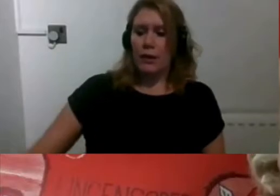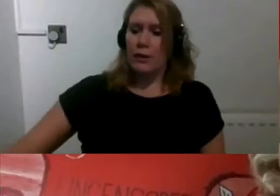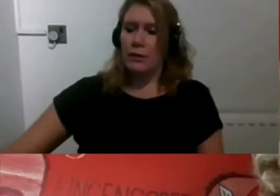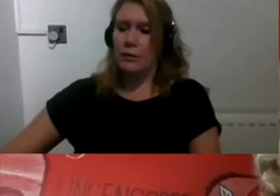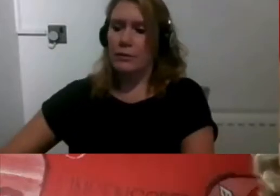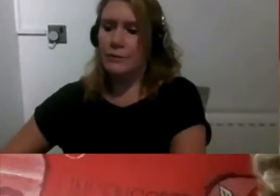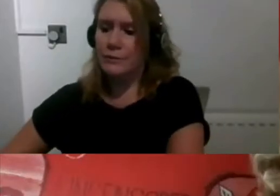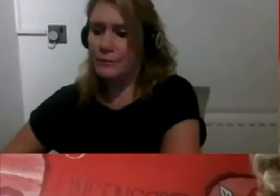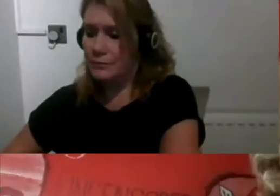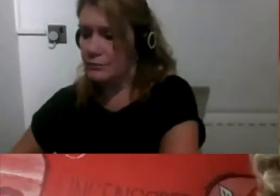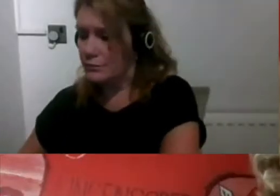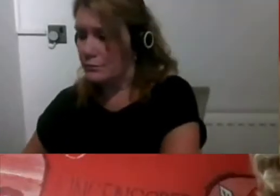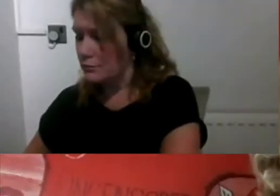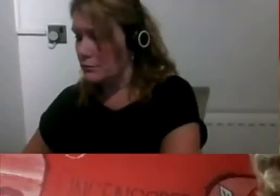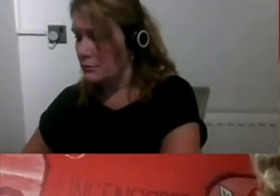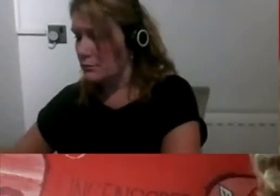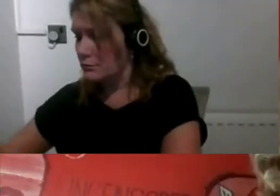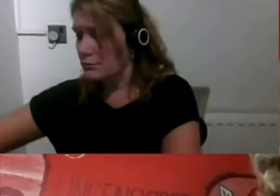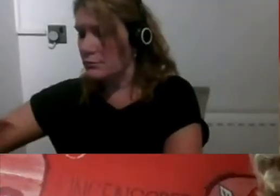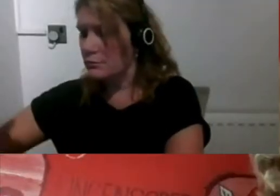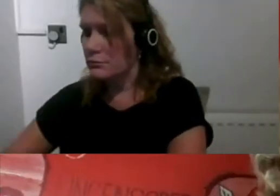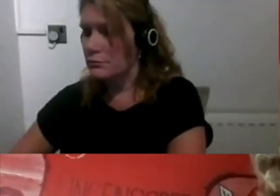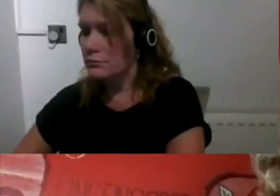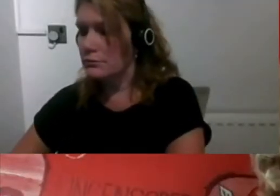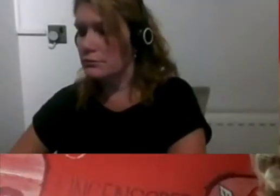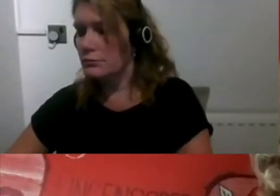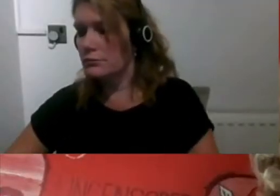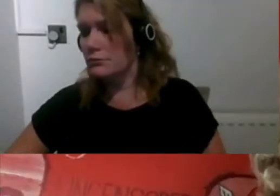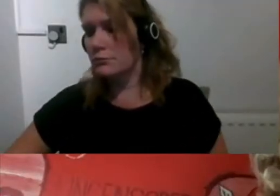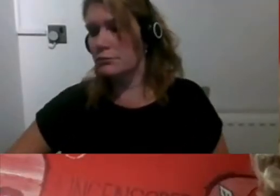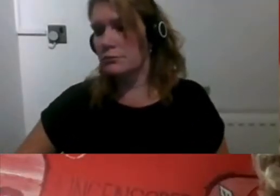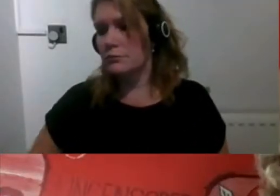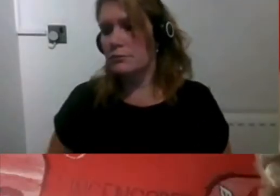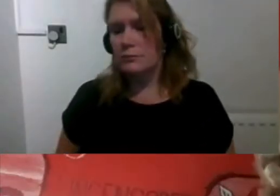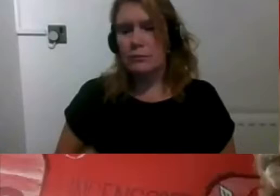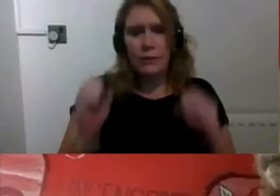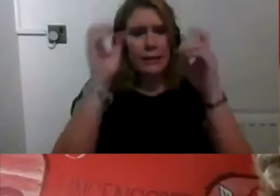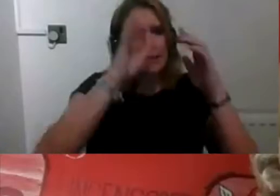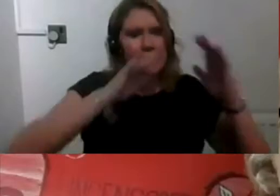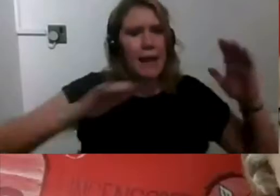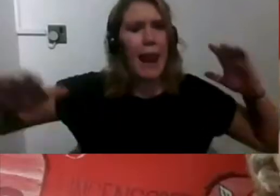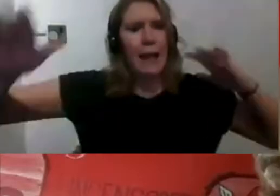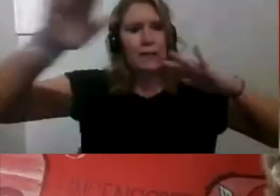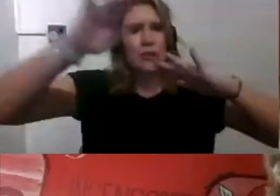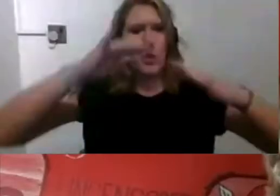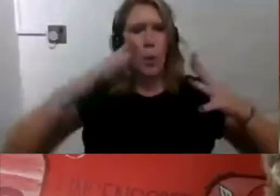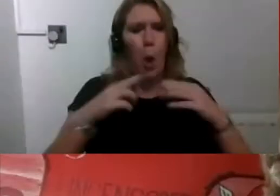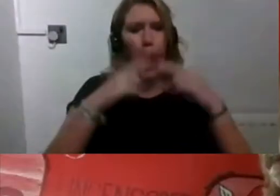Is the first one My eyes closed, my mind drifted